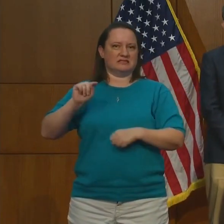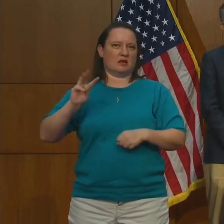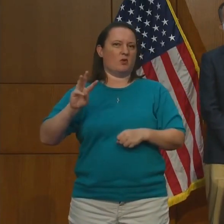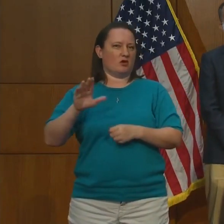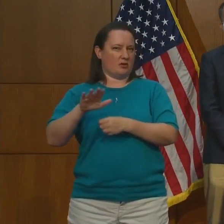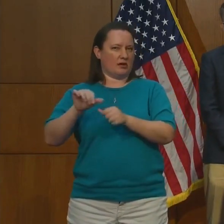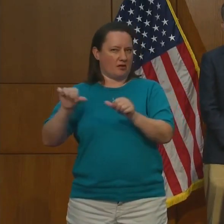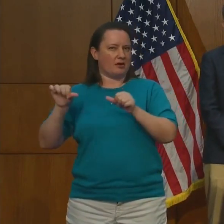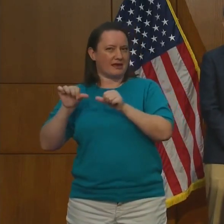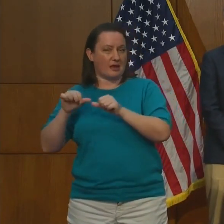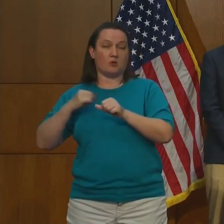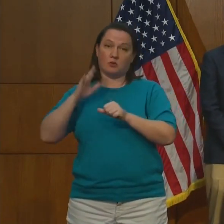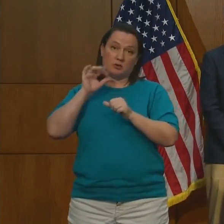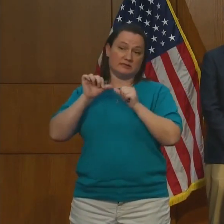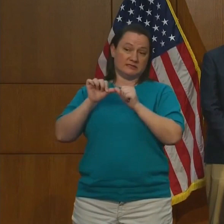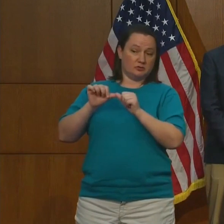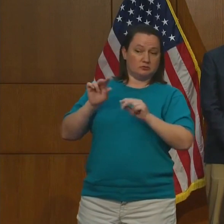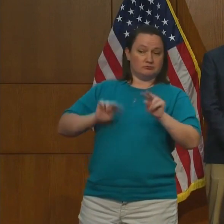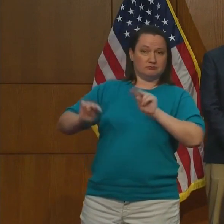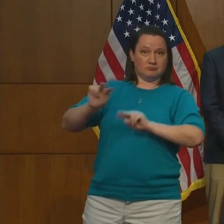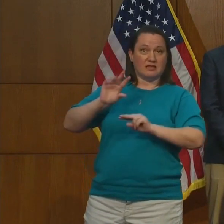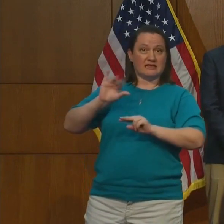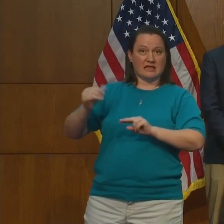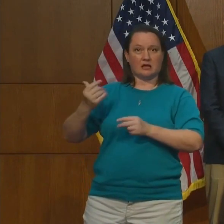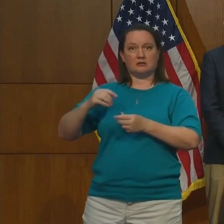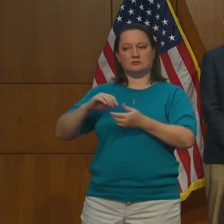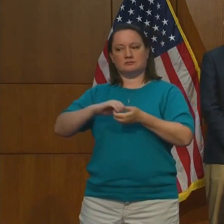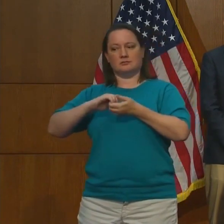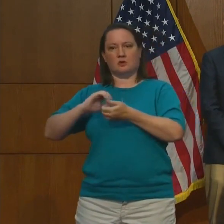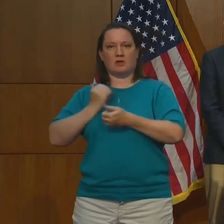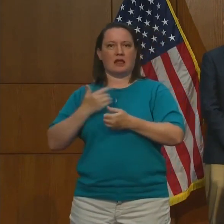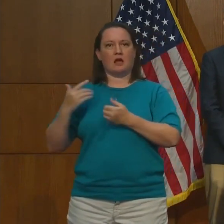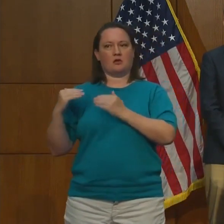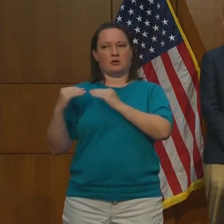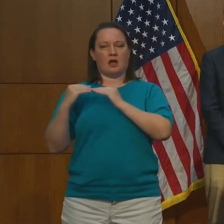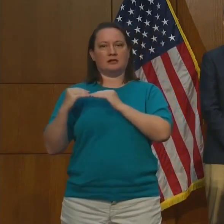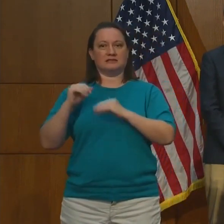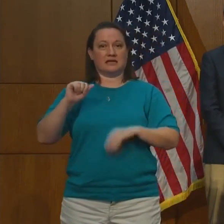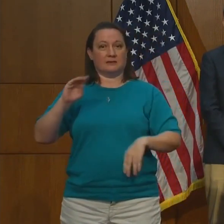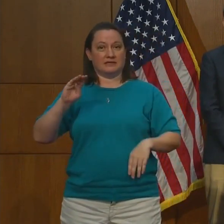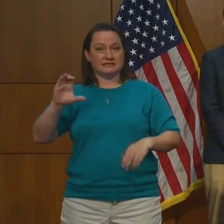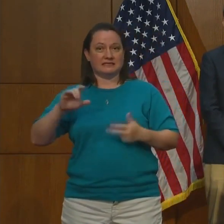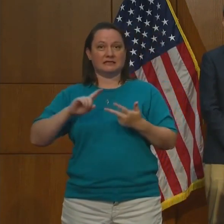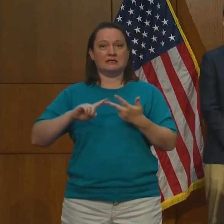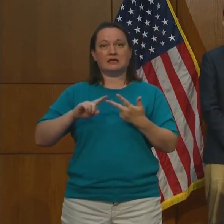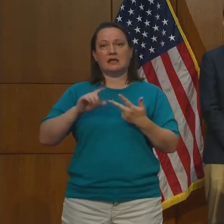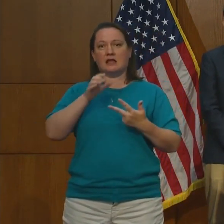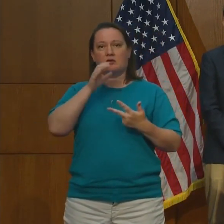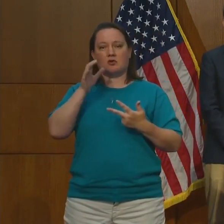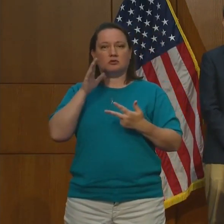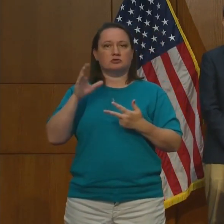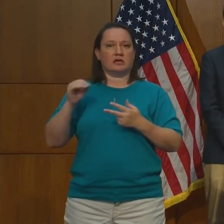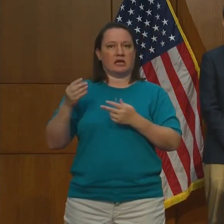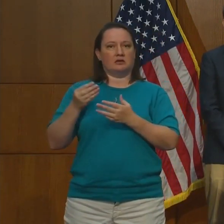OF A NUMBER OF YOUR GREGIS- VIOLATORS ON. THE TYPE. IN TWO TO DO THAT AND- WITH THE ARE